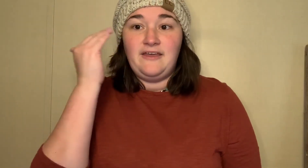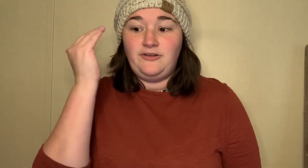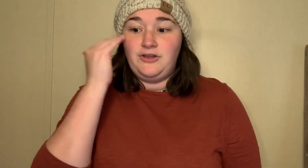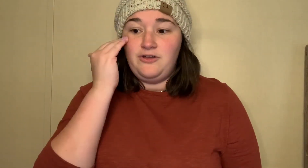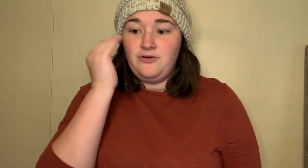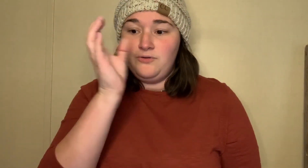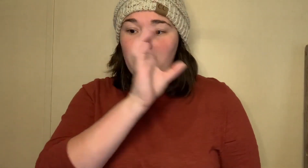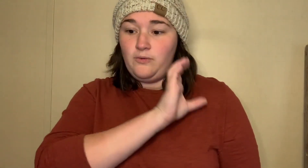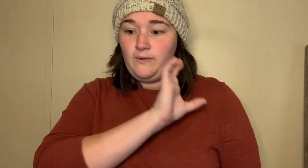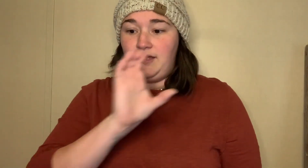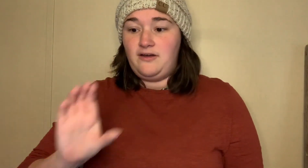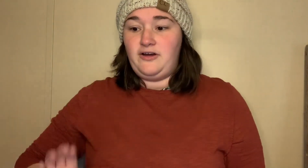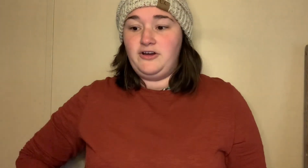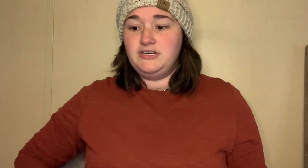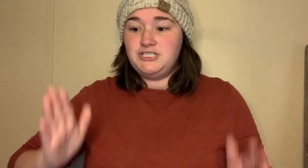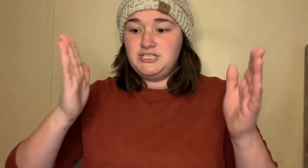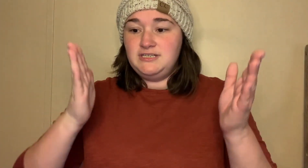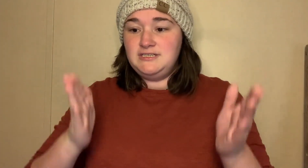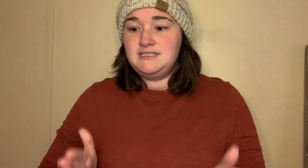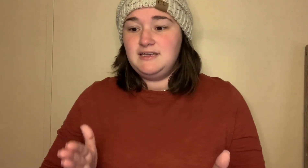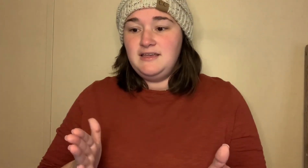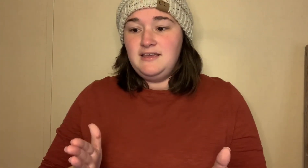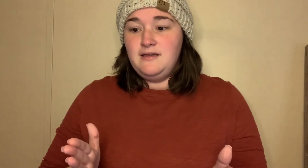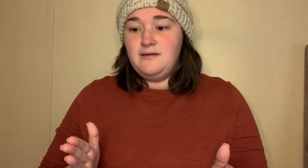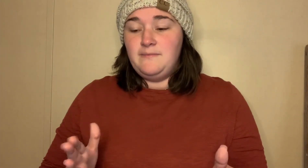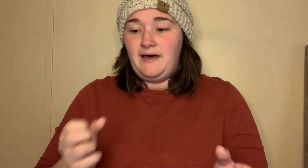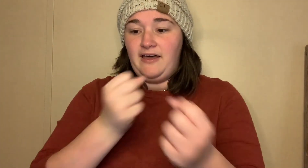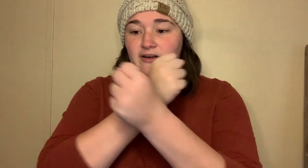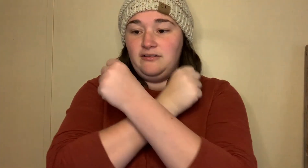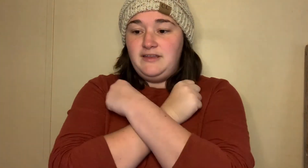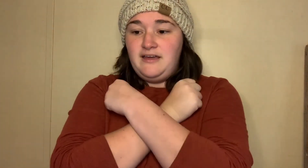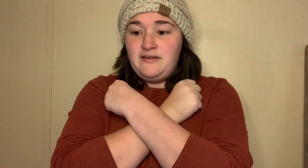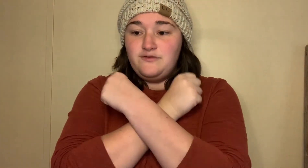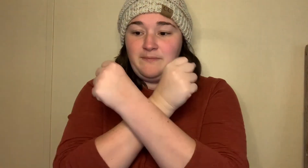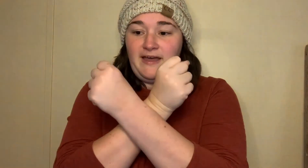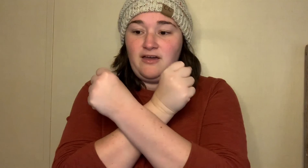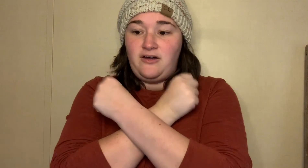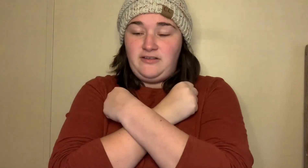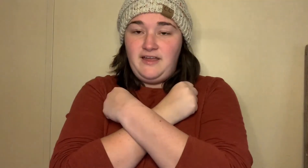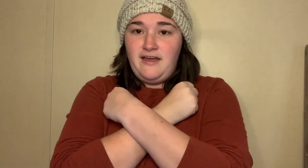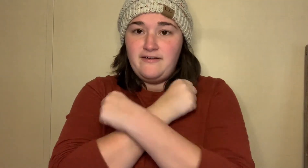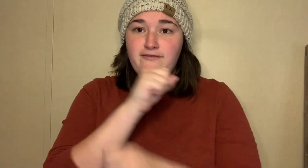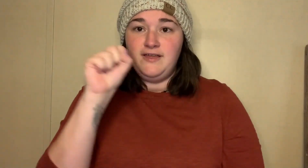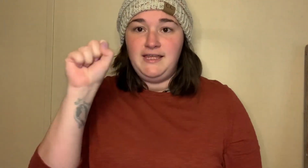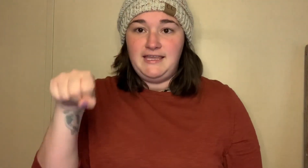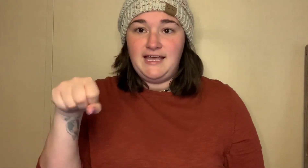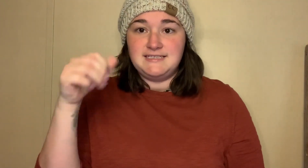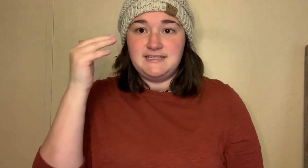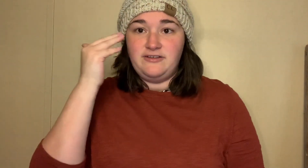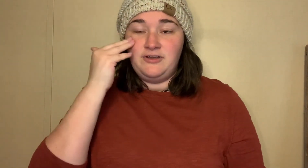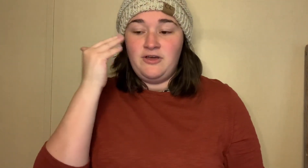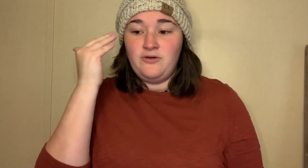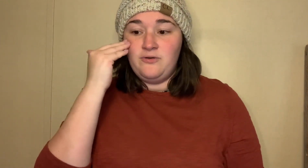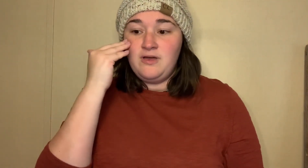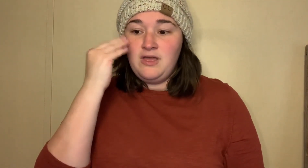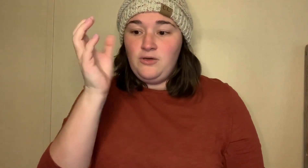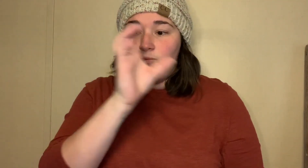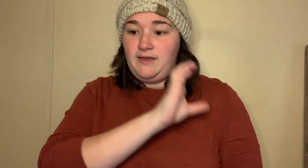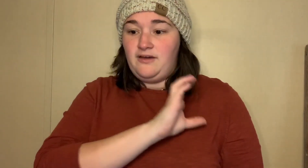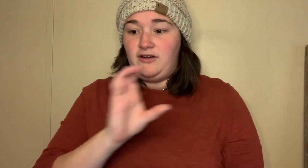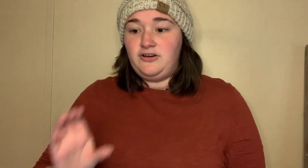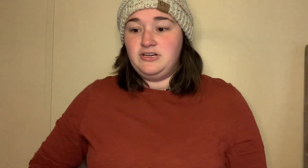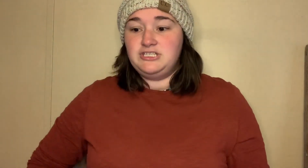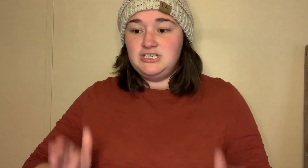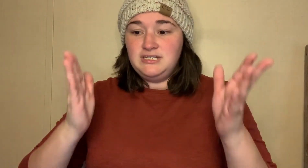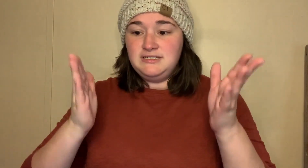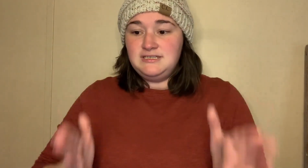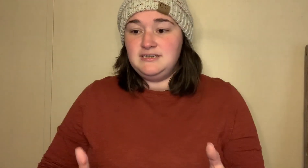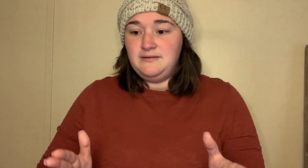they'll know we are christians by our love by our love yes they'll know we are christians